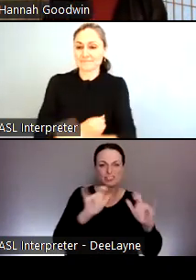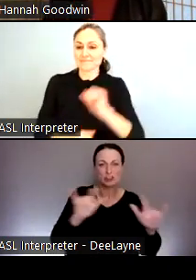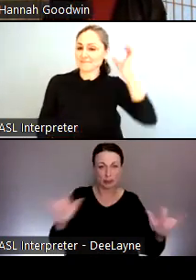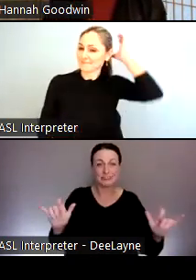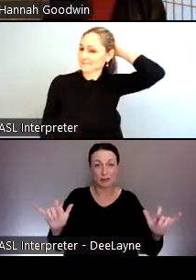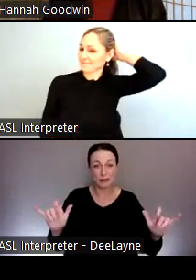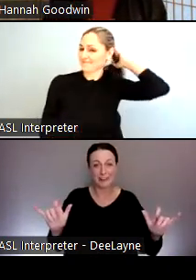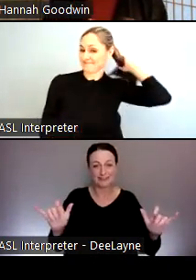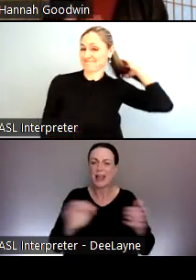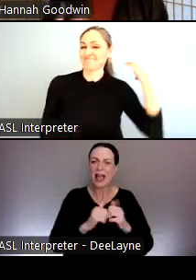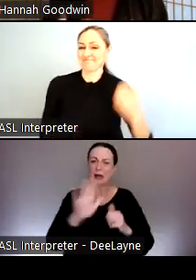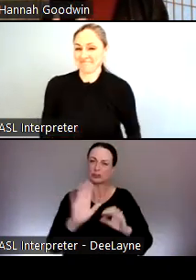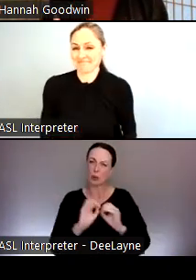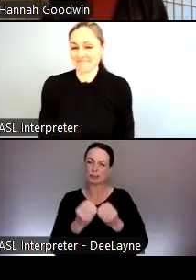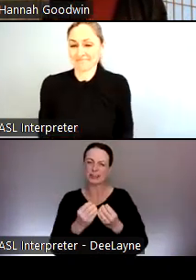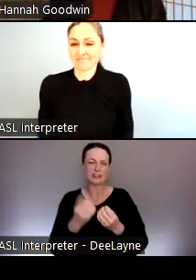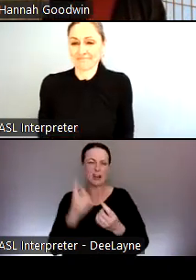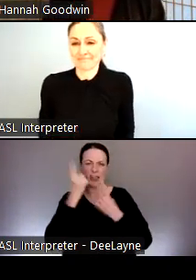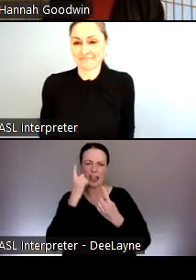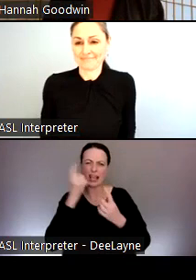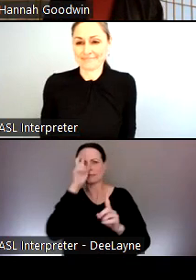How is your organization thinking about things like this?